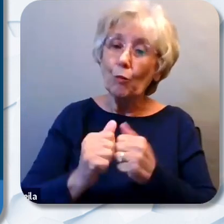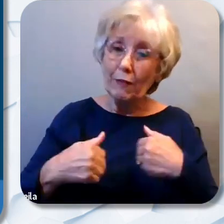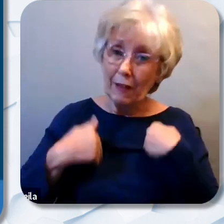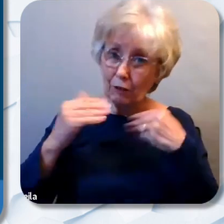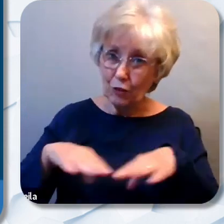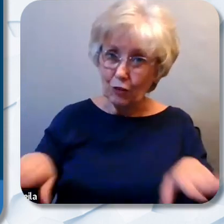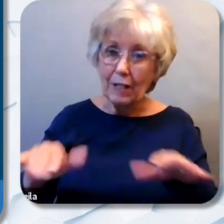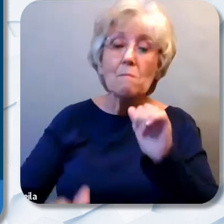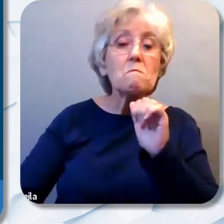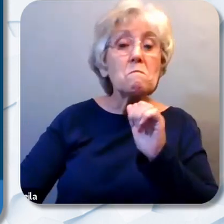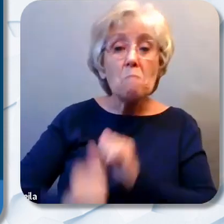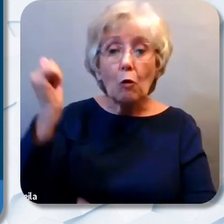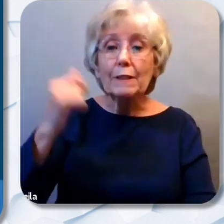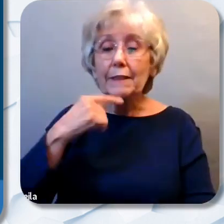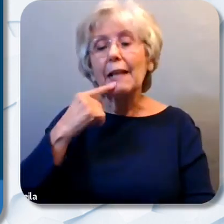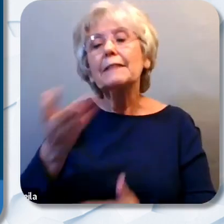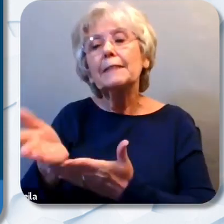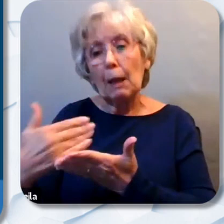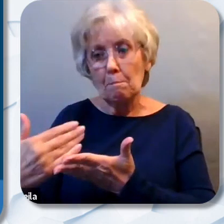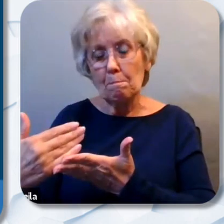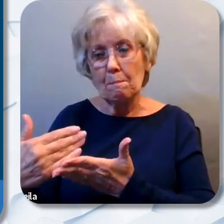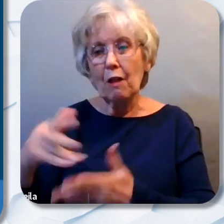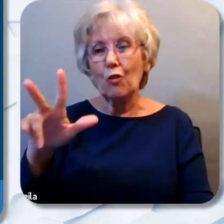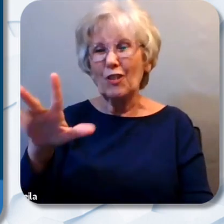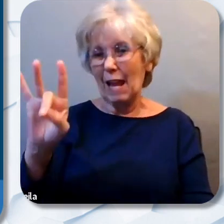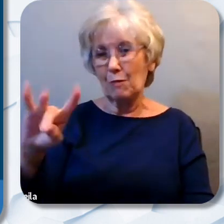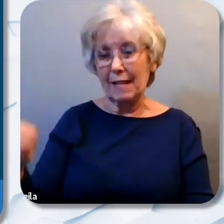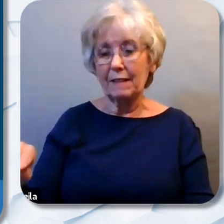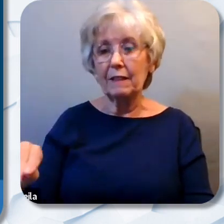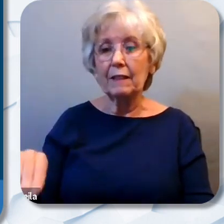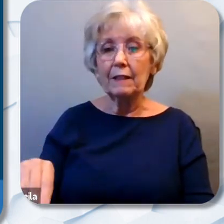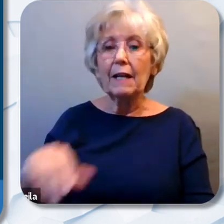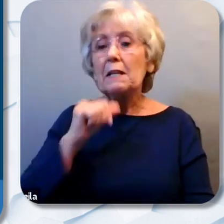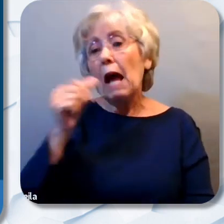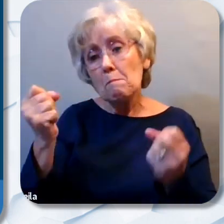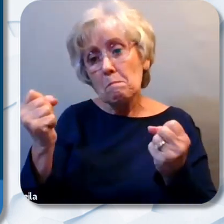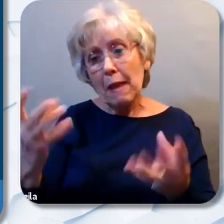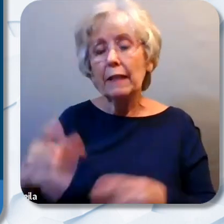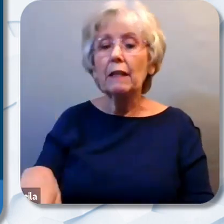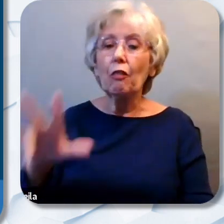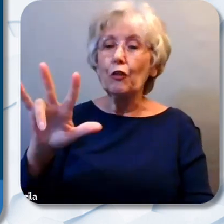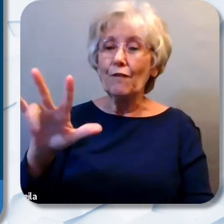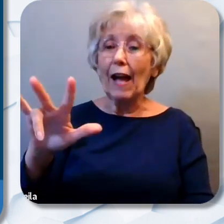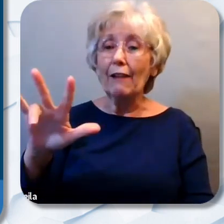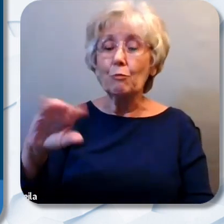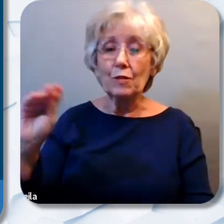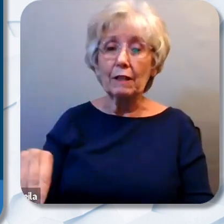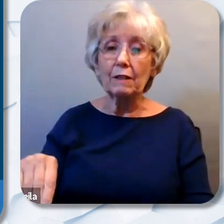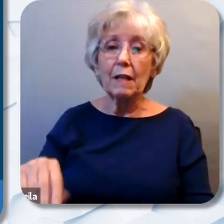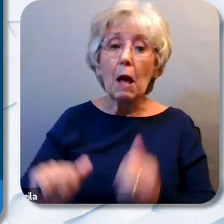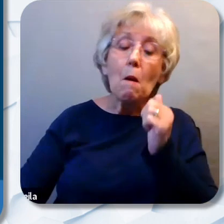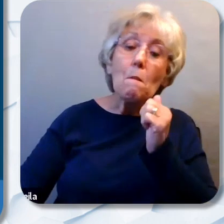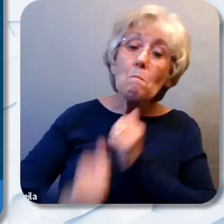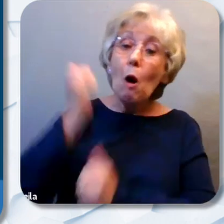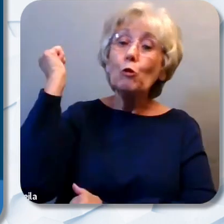The majority of you said some at 38% and then not many at 35% and most of your instructional leaders